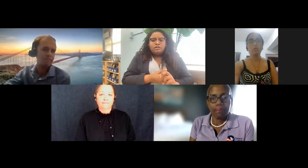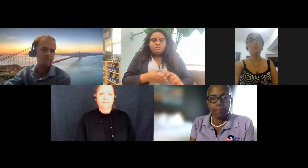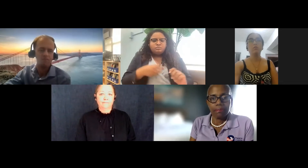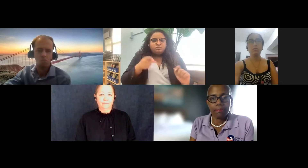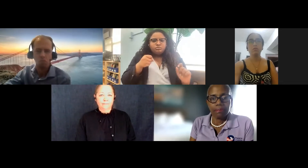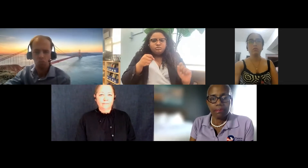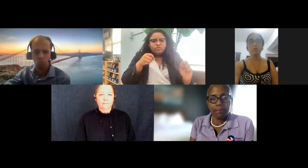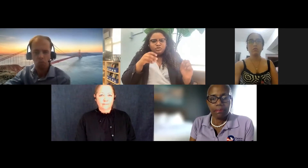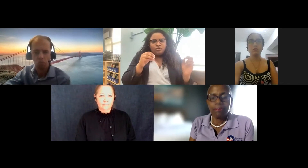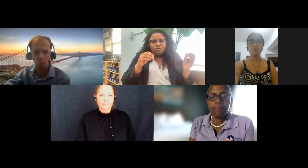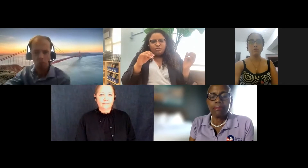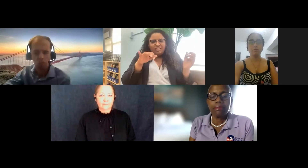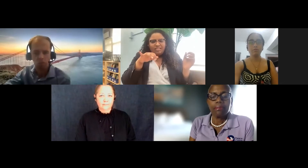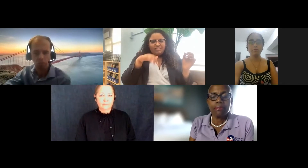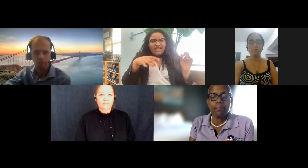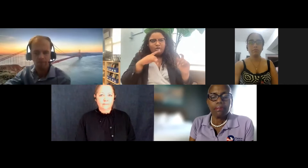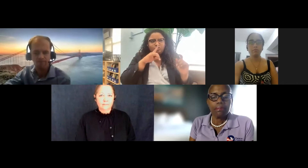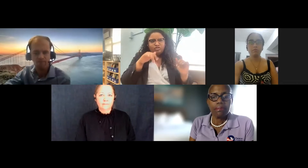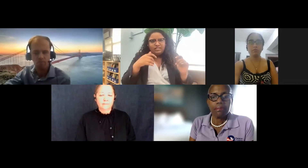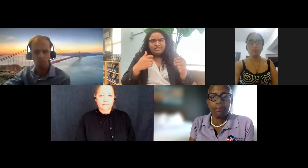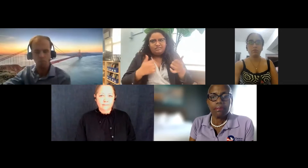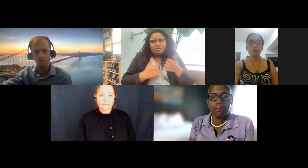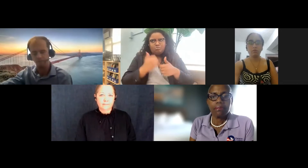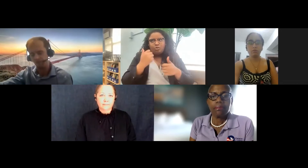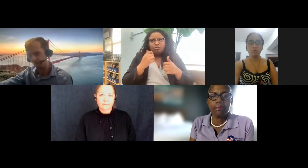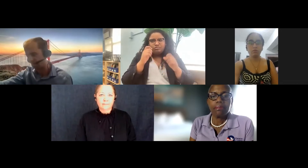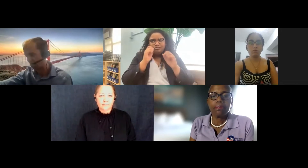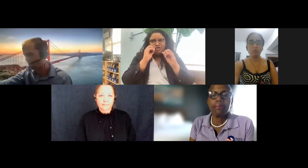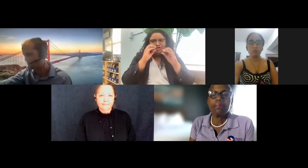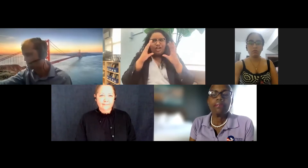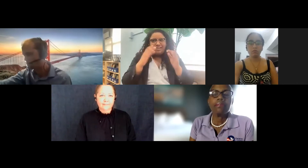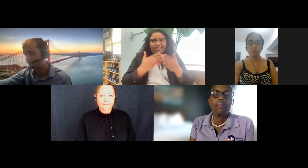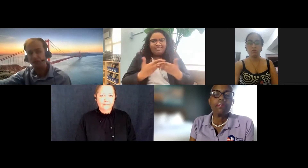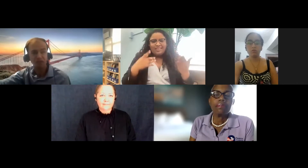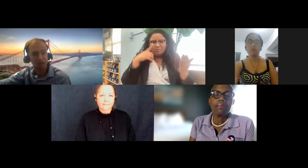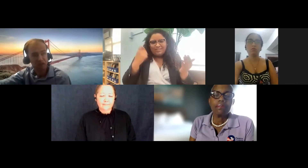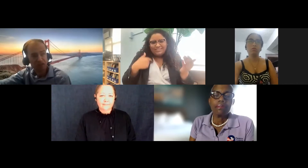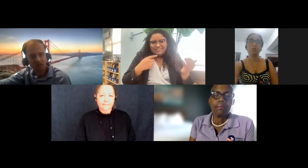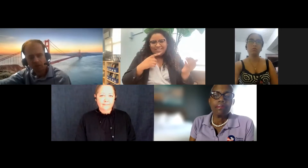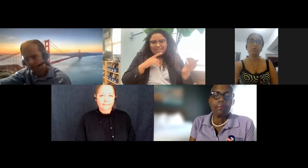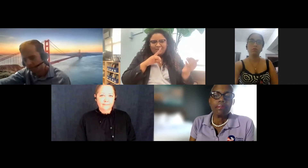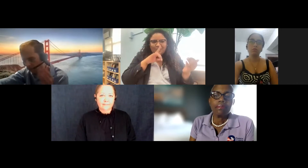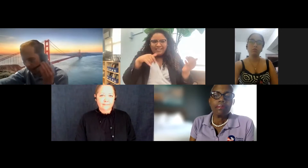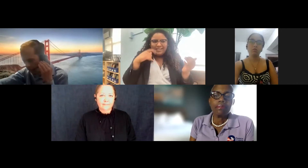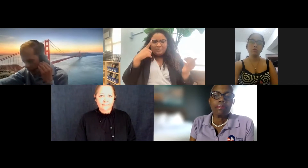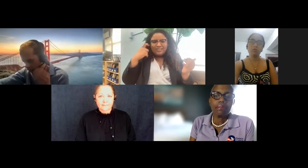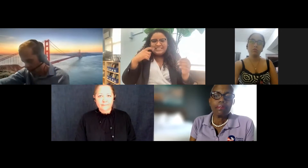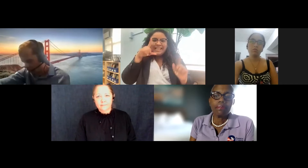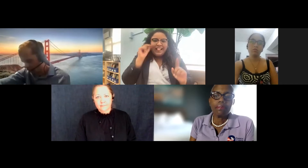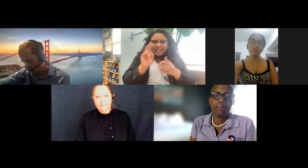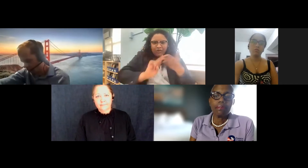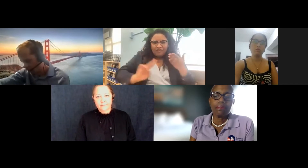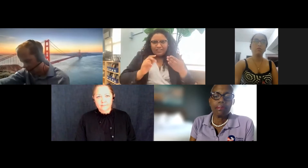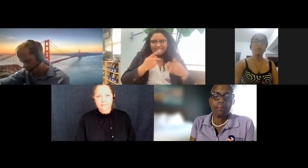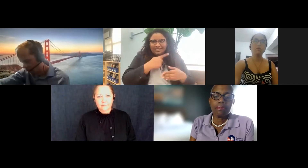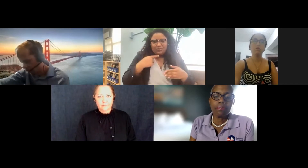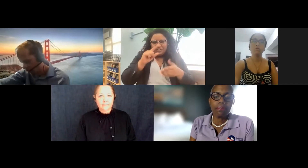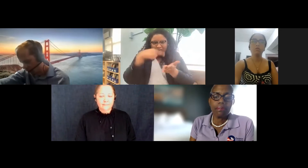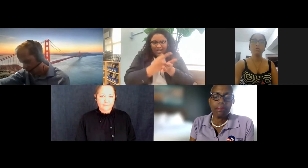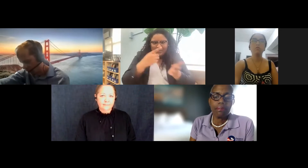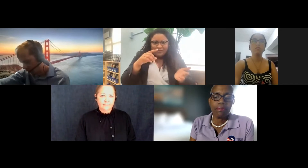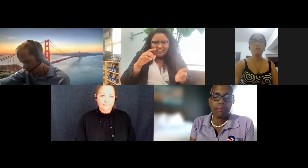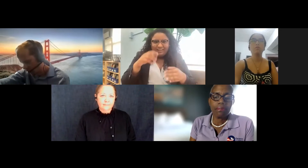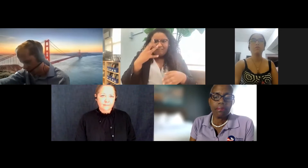things. This is really kind of a shocking thing because at Gallaudet University,